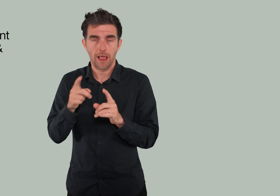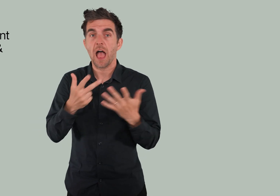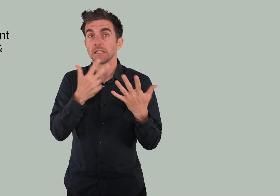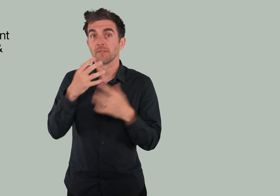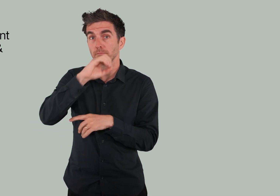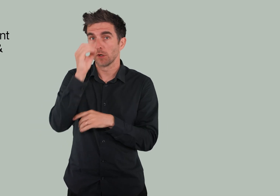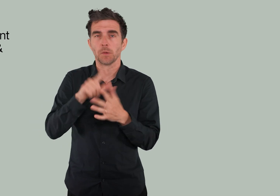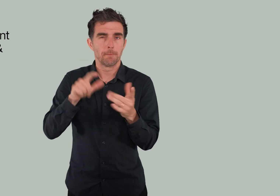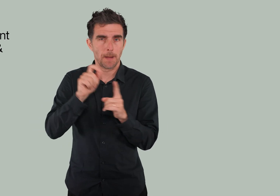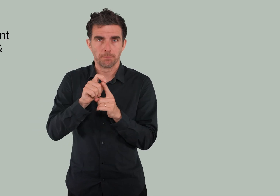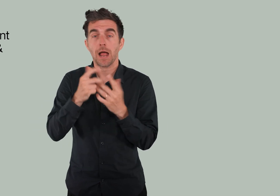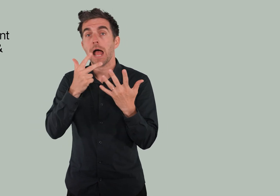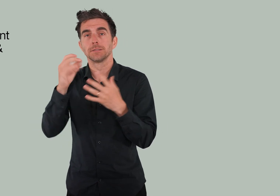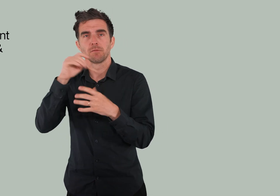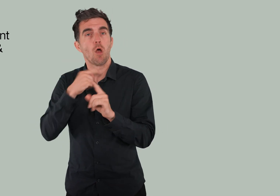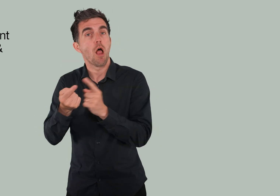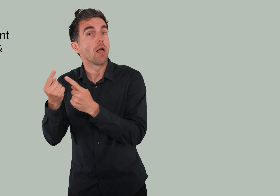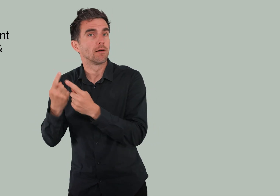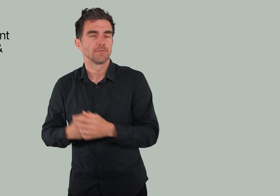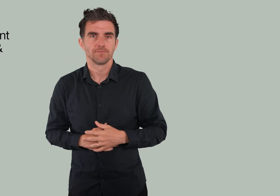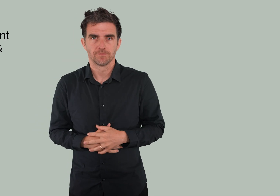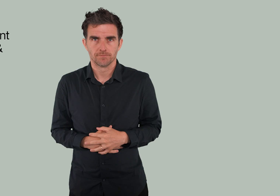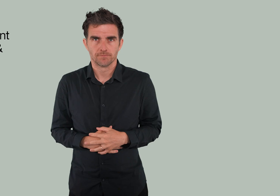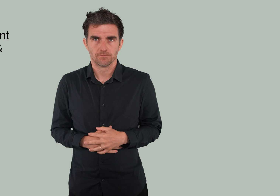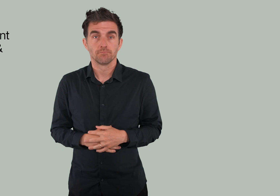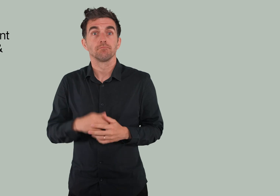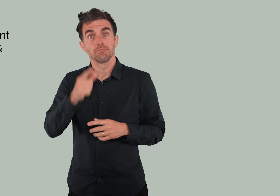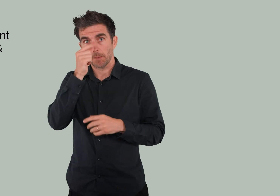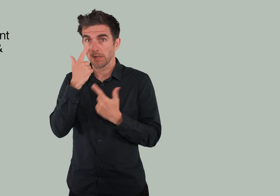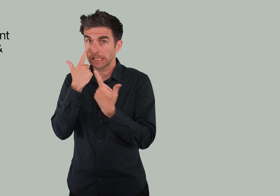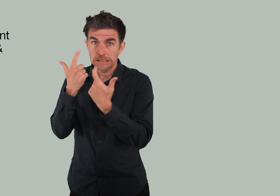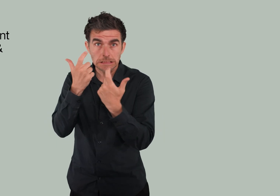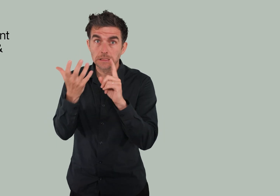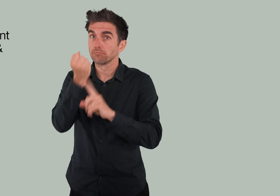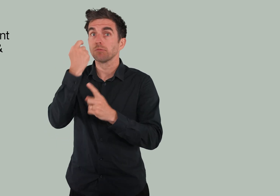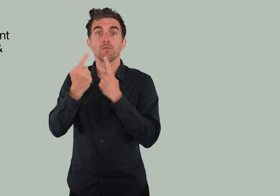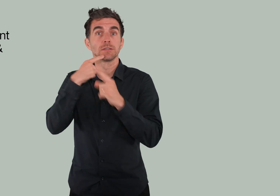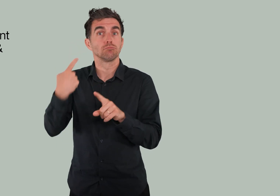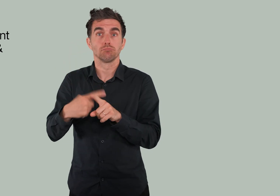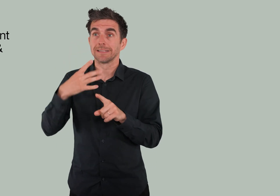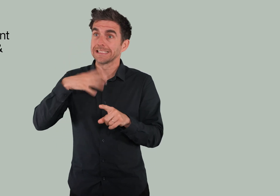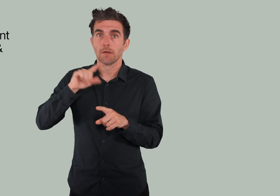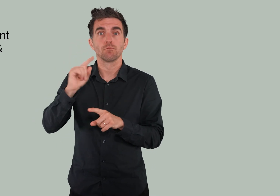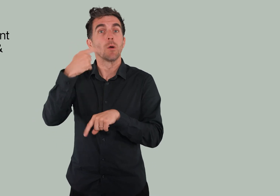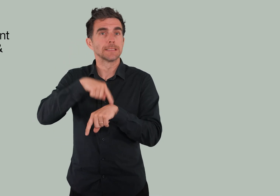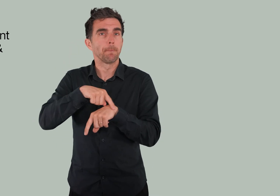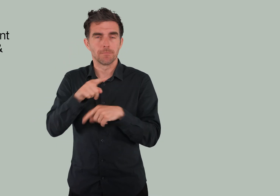85 per cent for PIP and 88 per cent overall); they were able to get the information they needed the first time